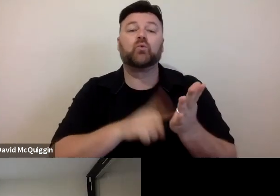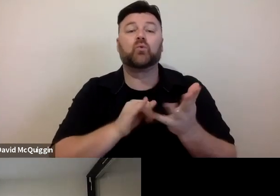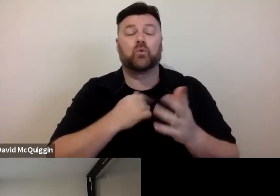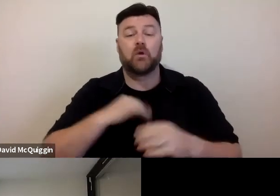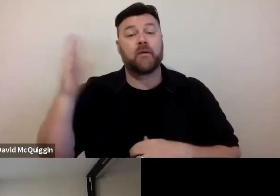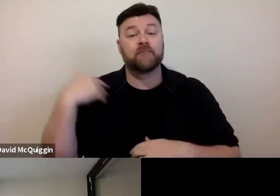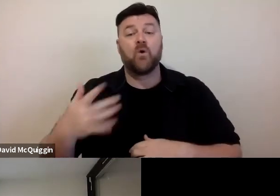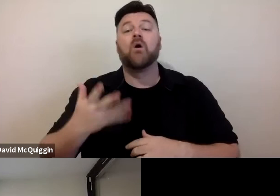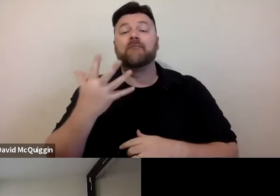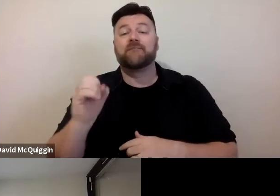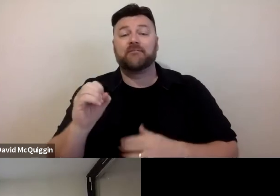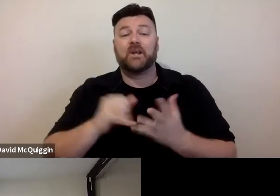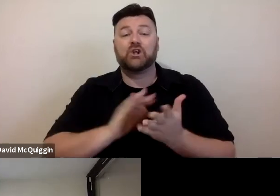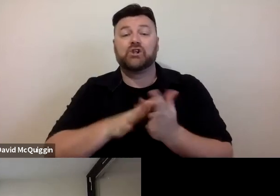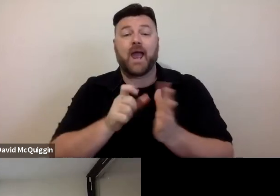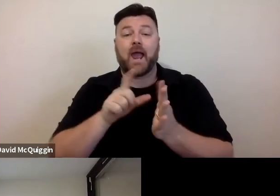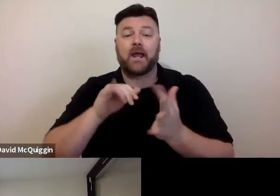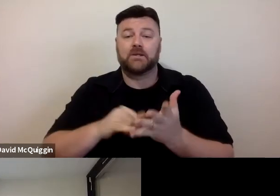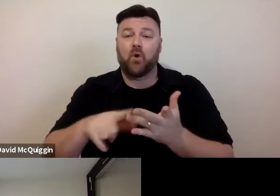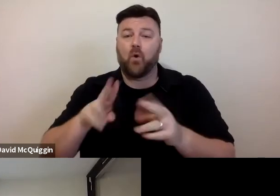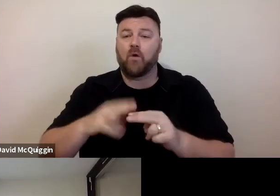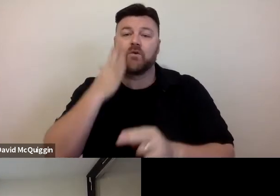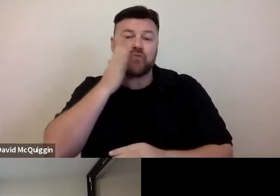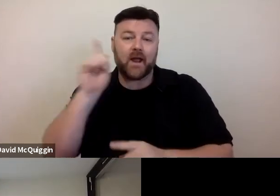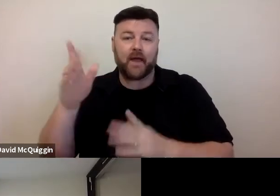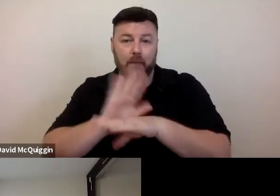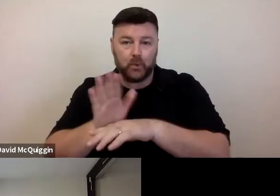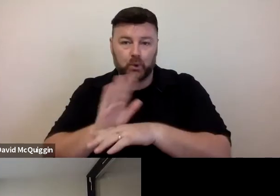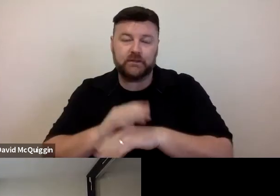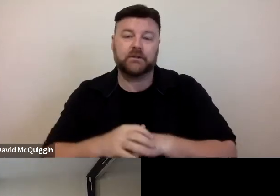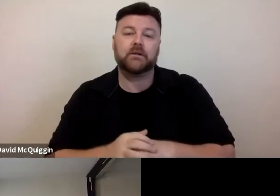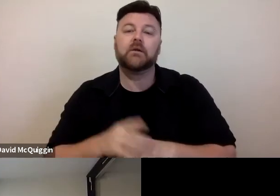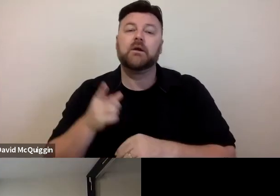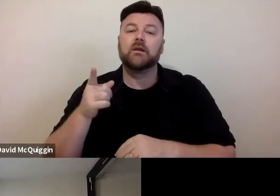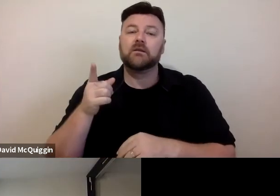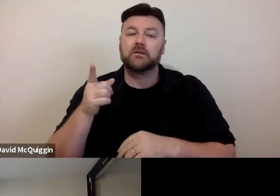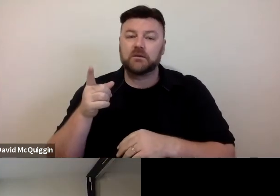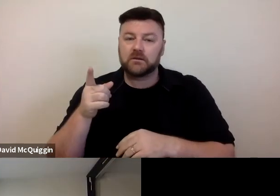movie - don't shoot me! - the community, it was pretty easy to